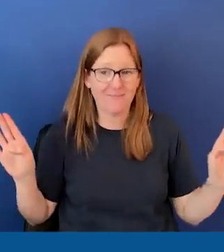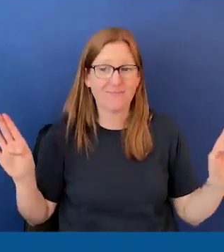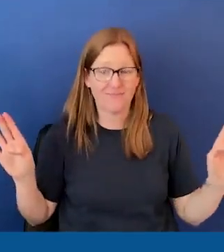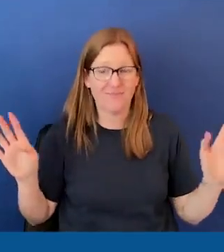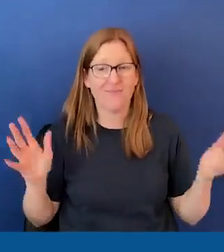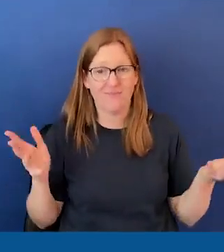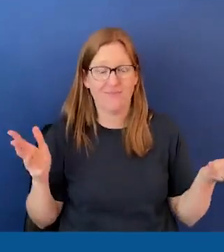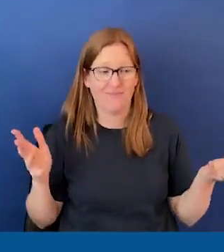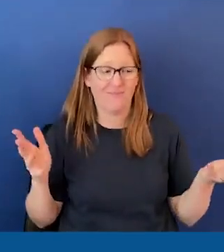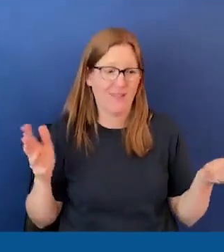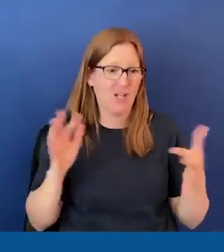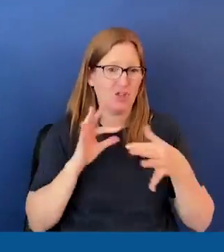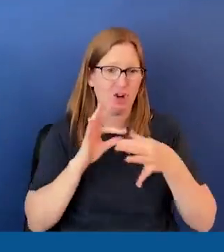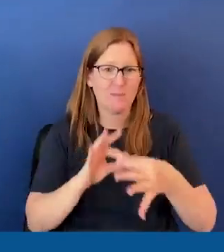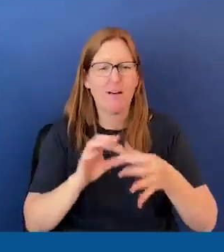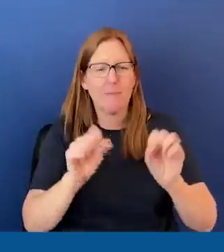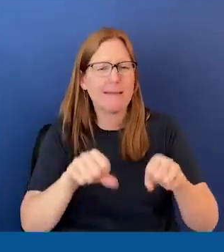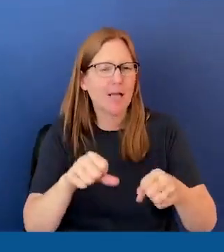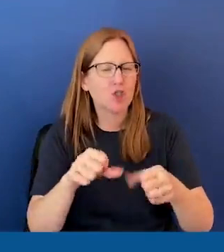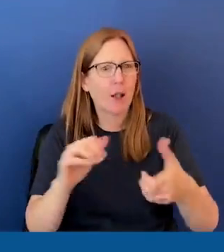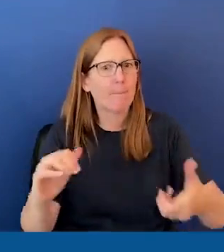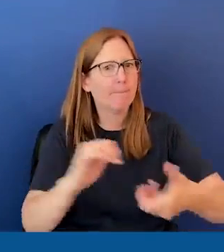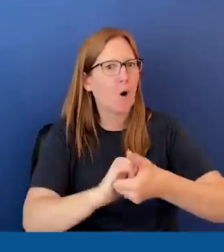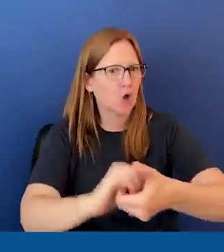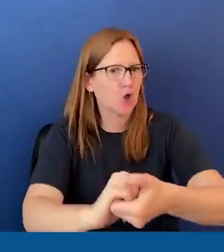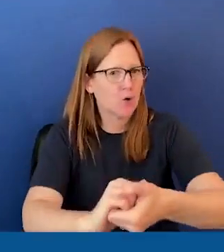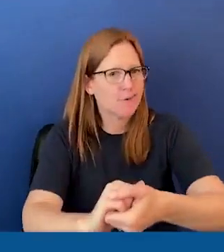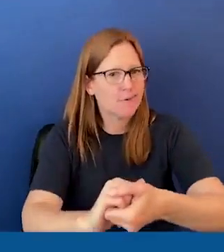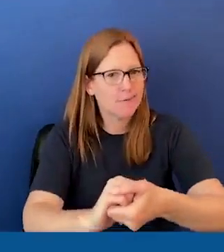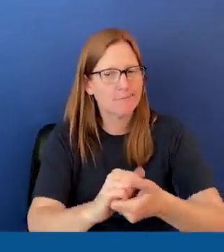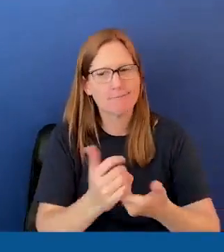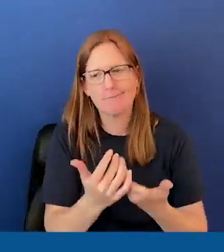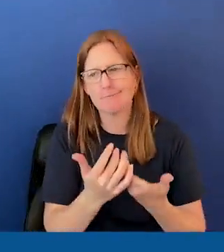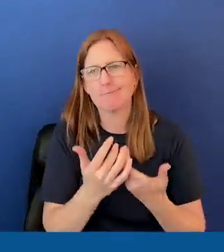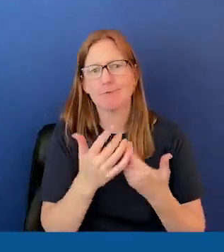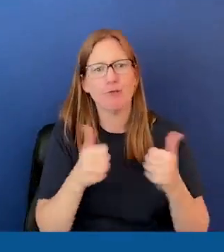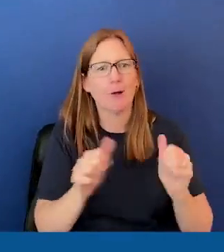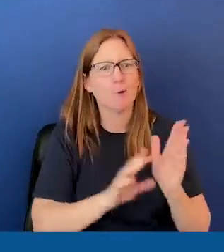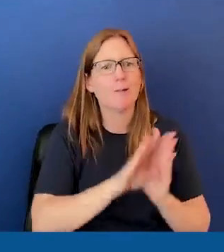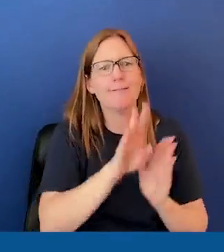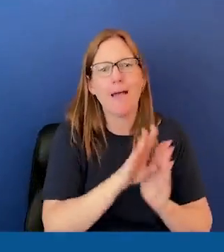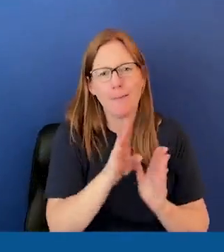in terms of the potential partners that you could be working with in developing a solution for this prize competition.